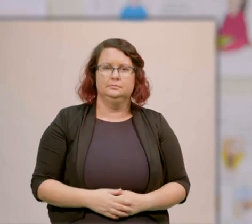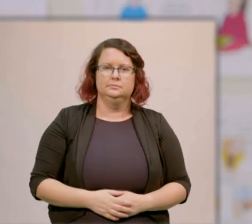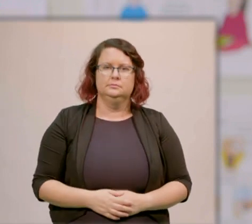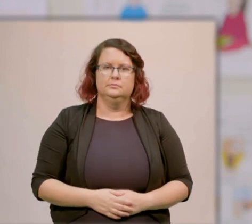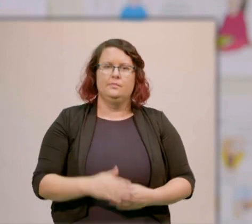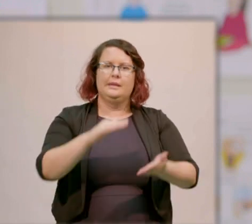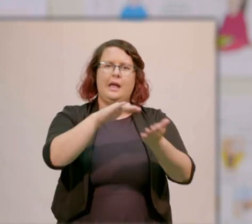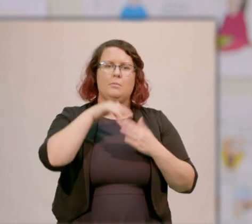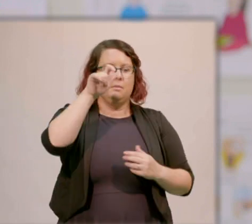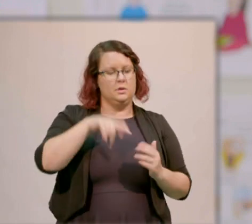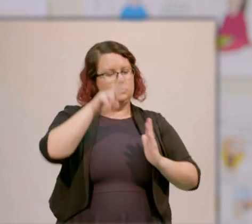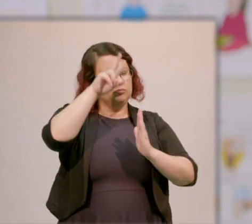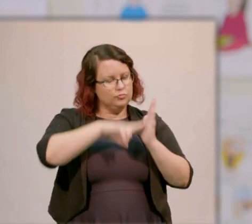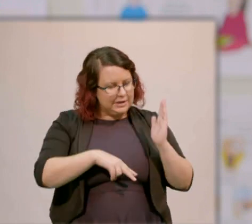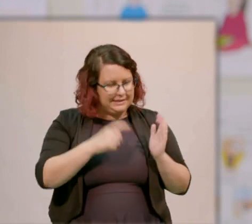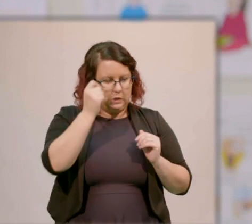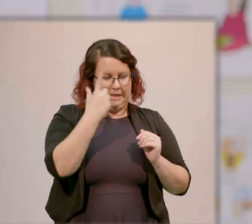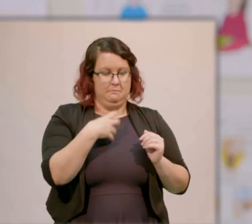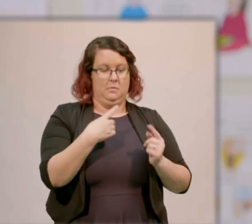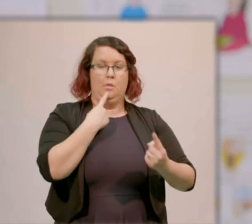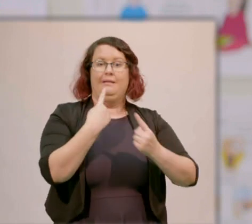They can provide the reader with additional information,